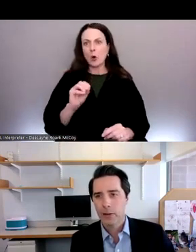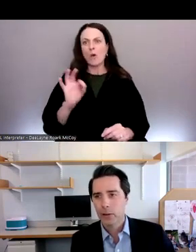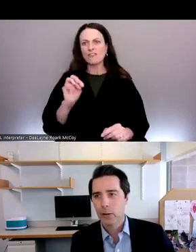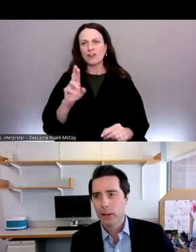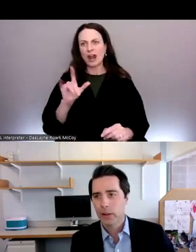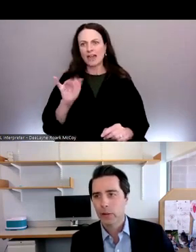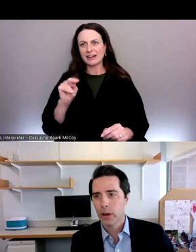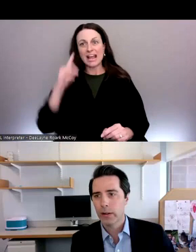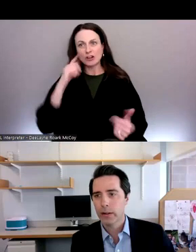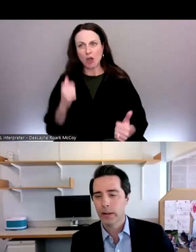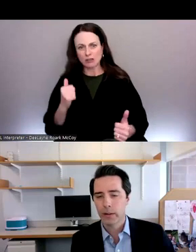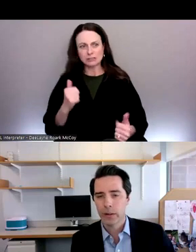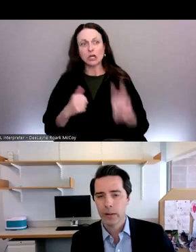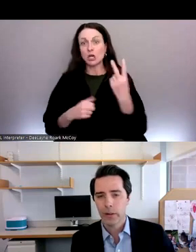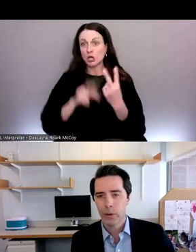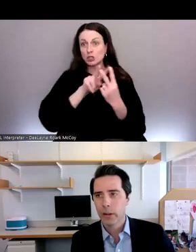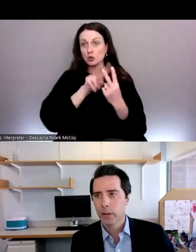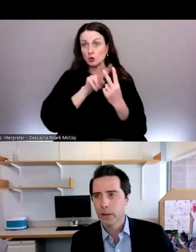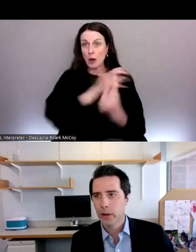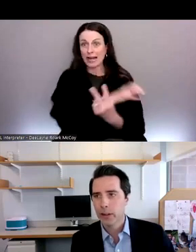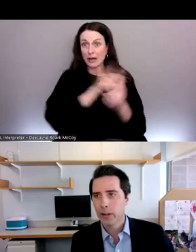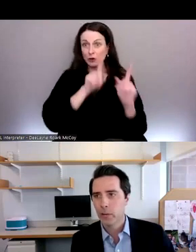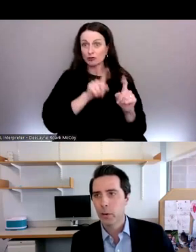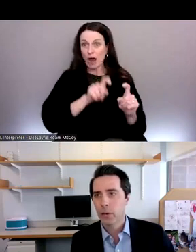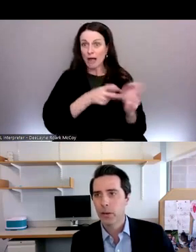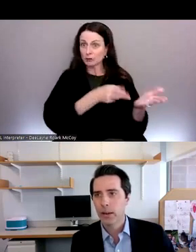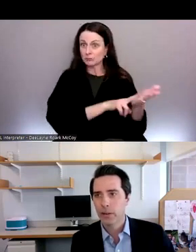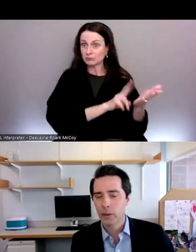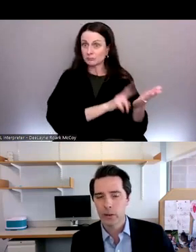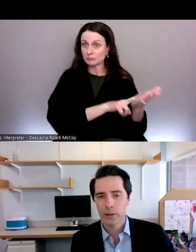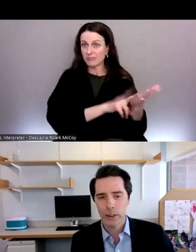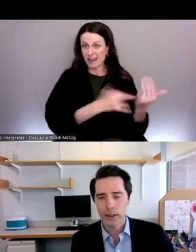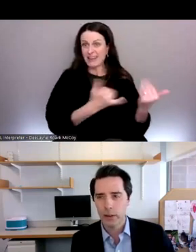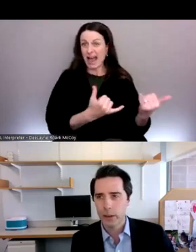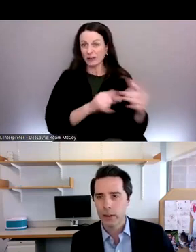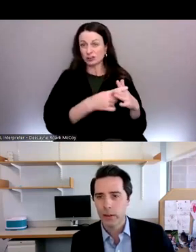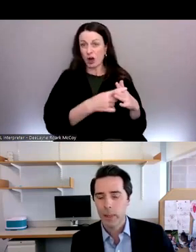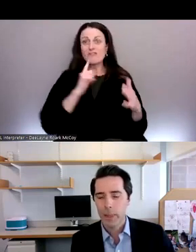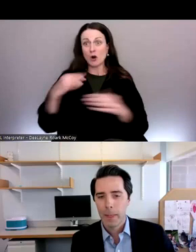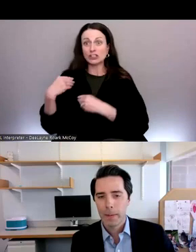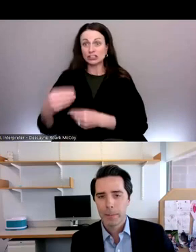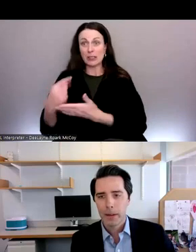are now two clinical trials that are enrolling or starting to enroll